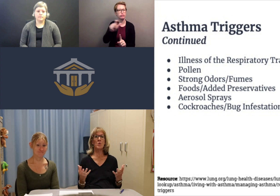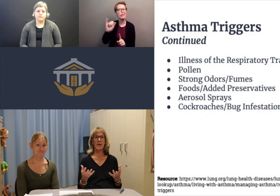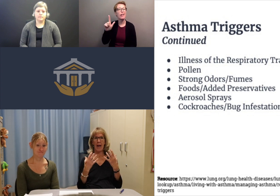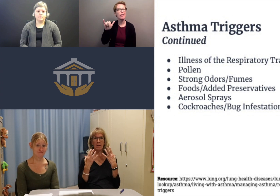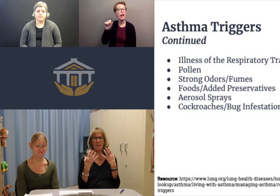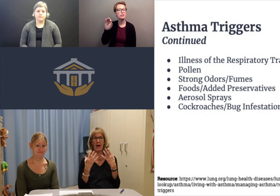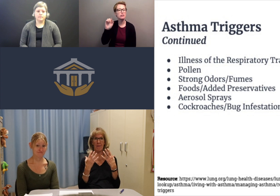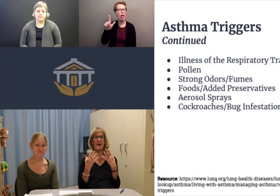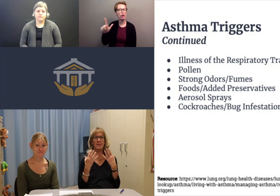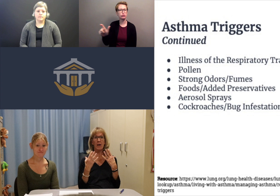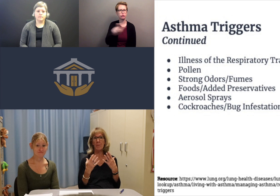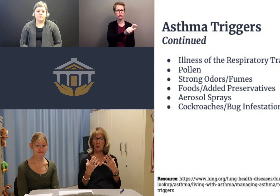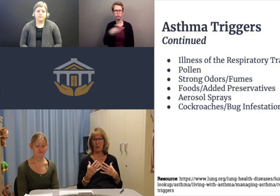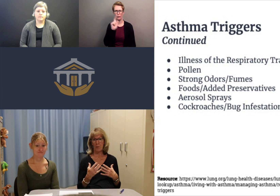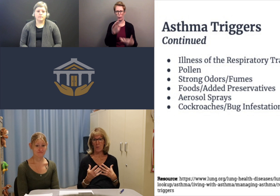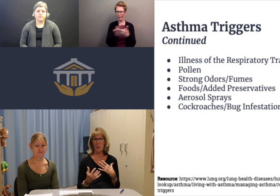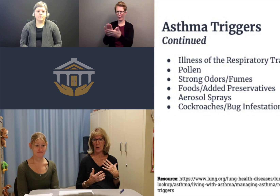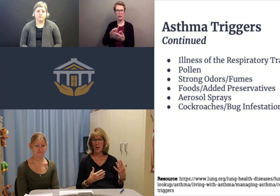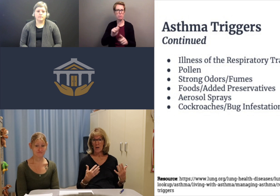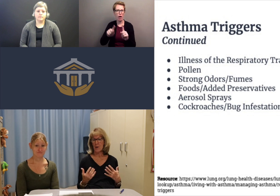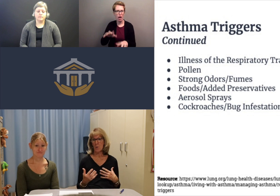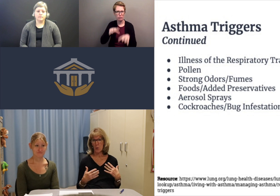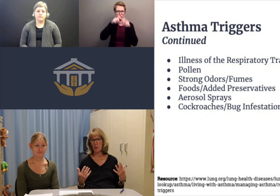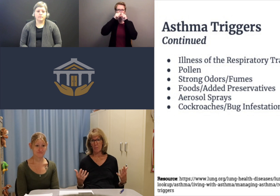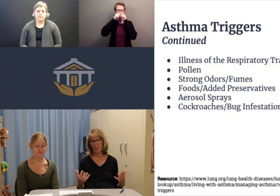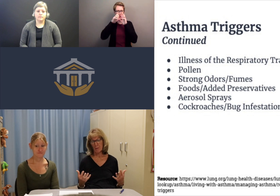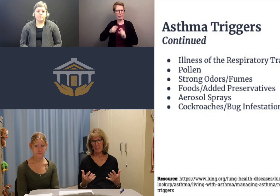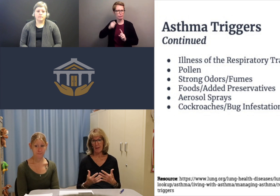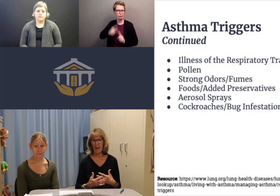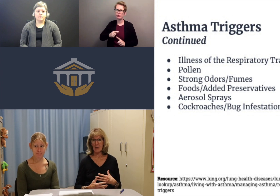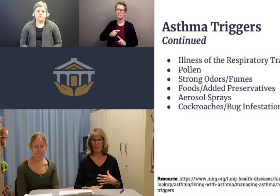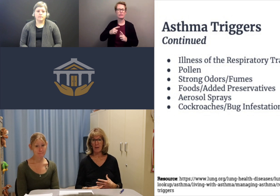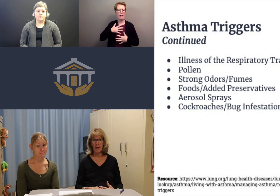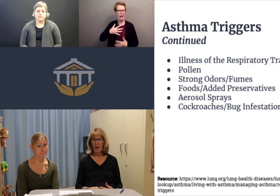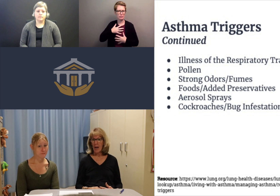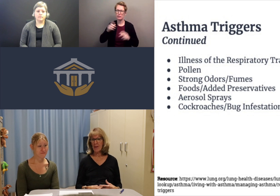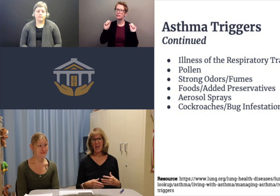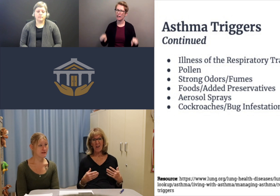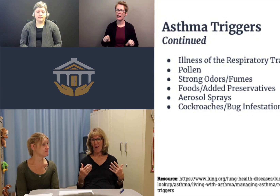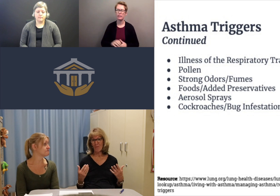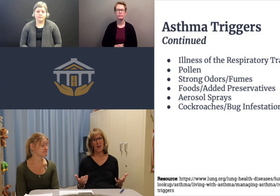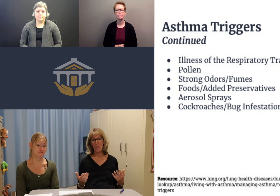inhaling that. That could be a trigger for you know, your specific asthma and then you know,